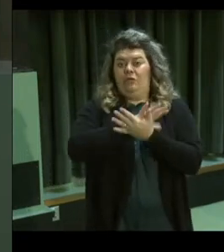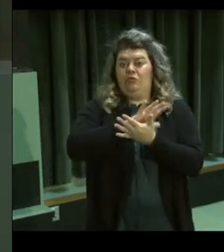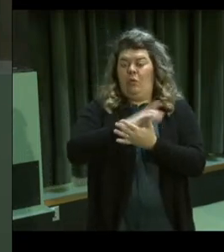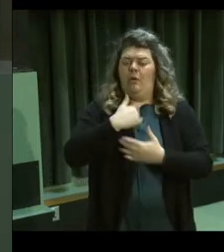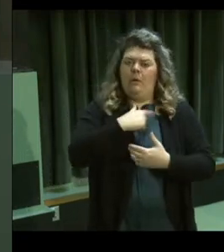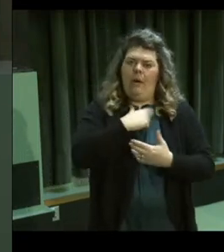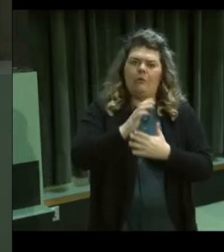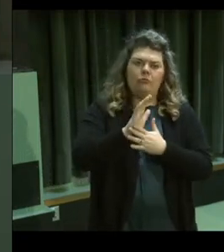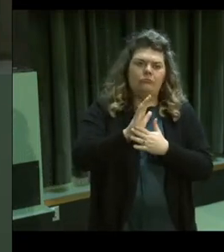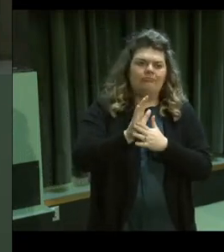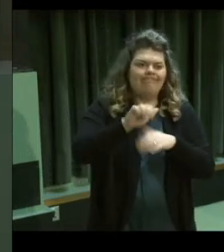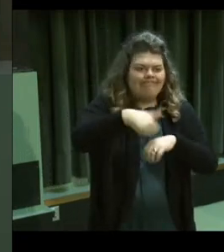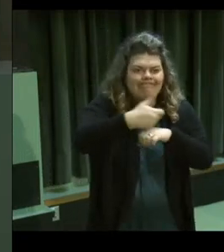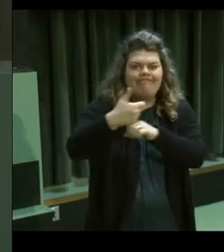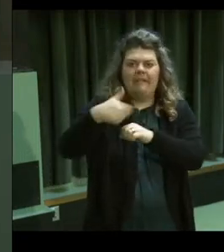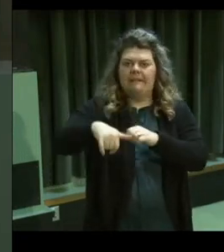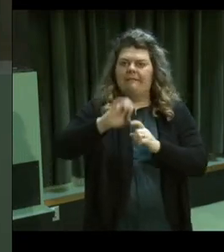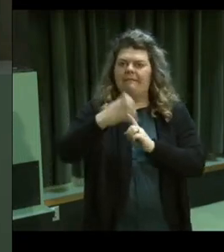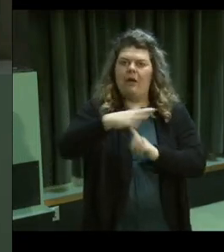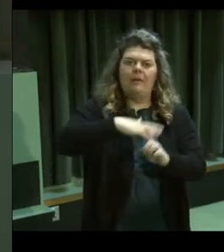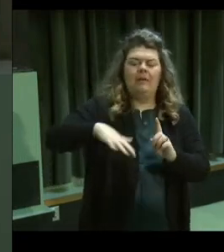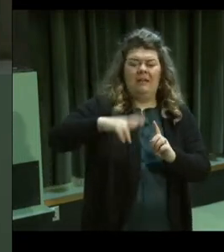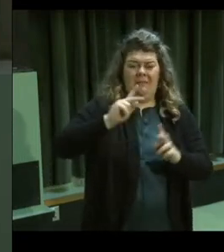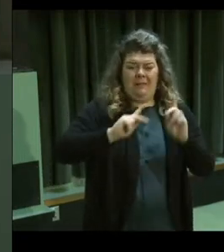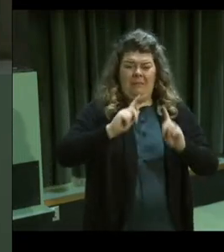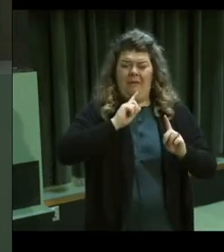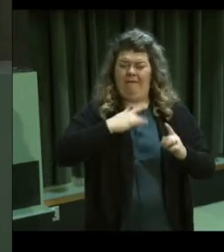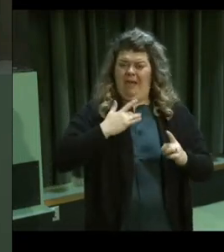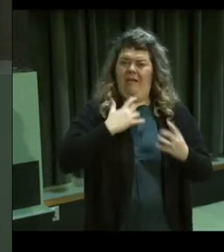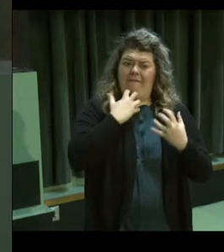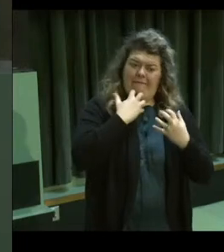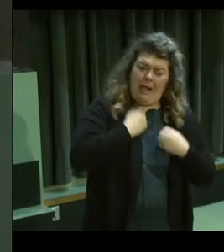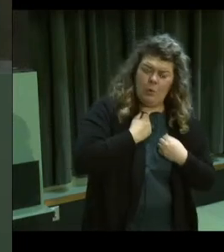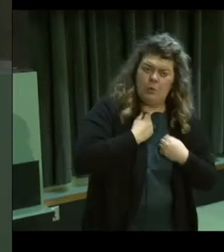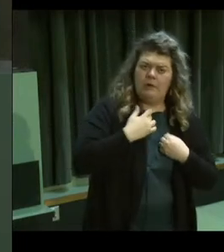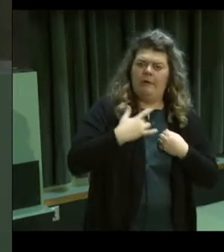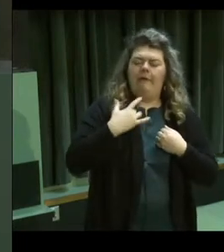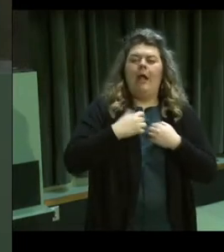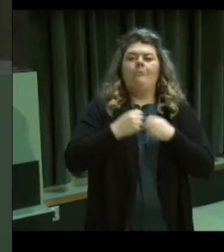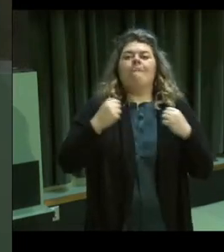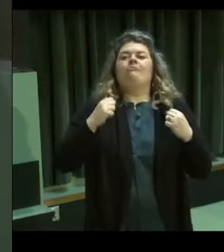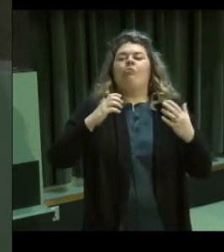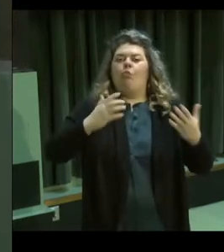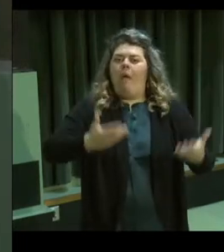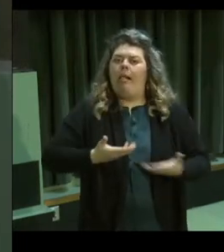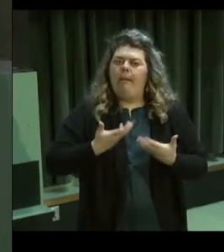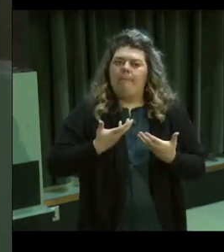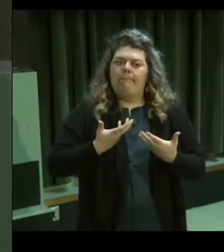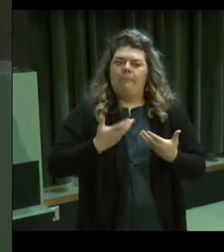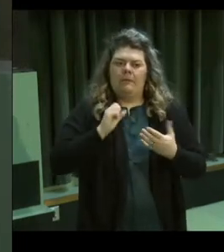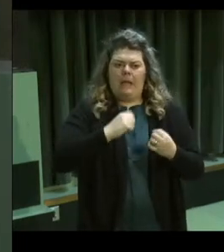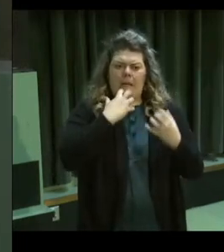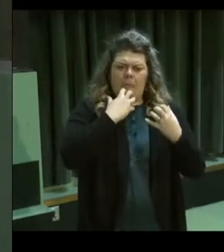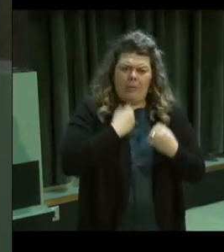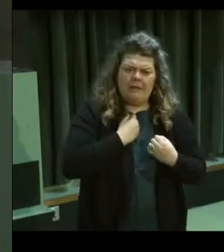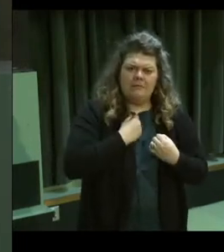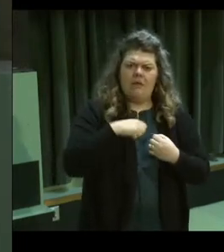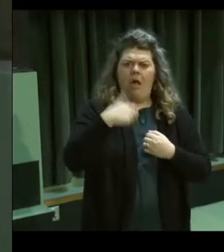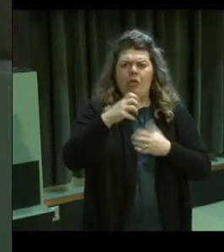strives to foster an environment in which members of our community feel valued and